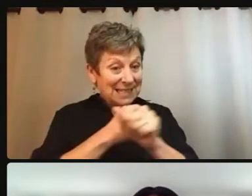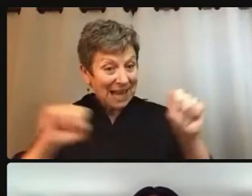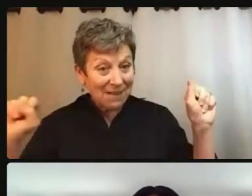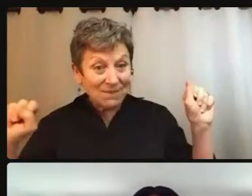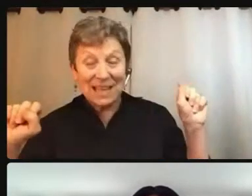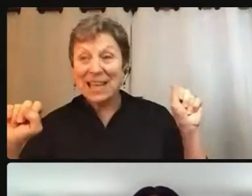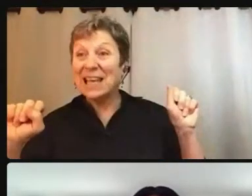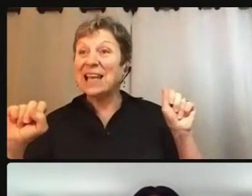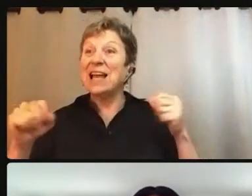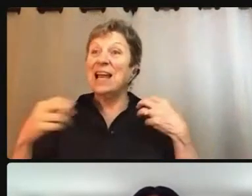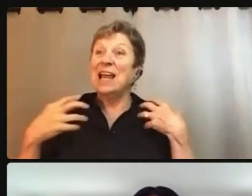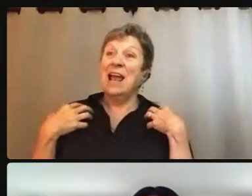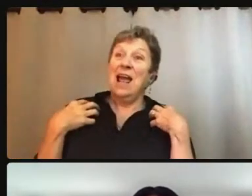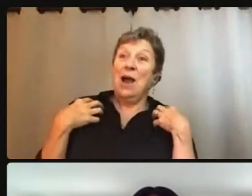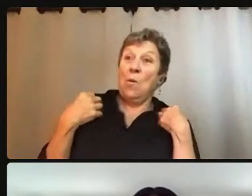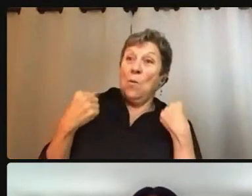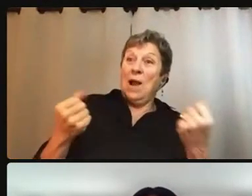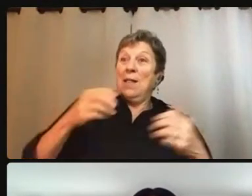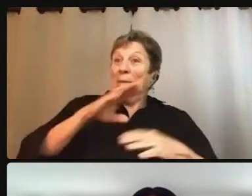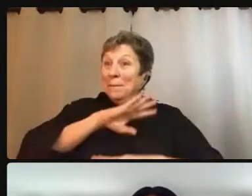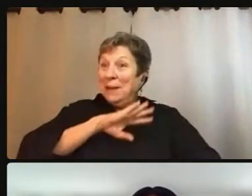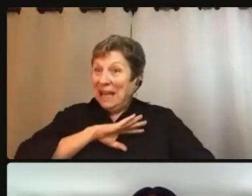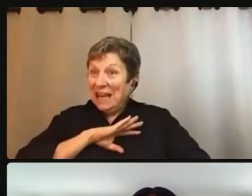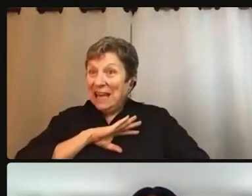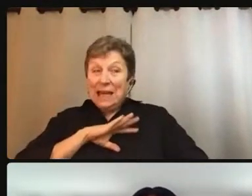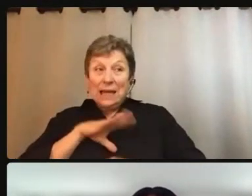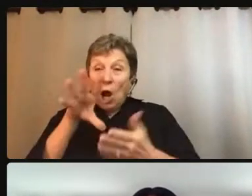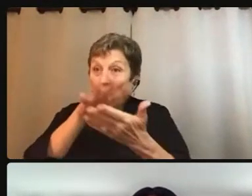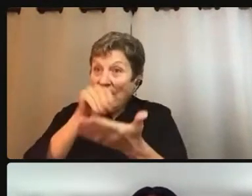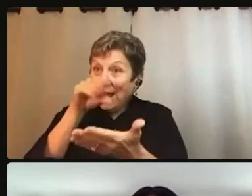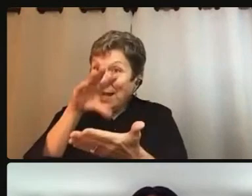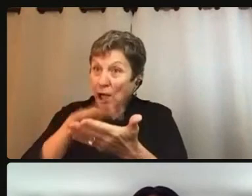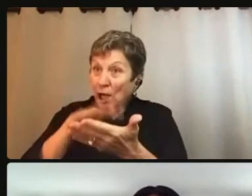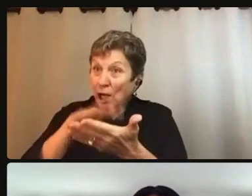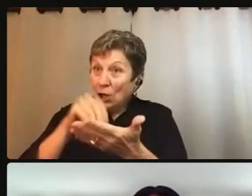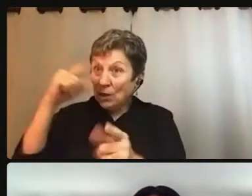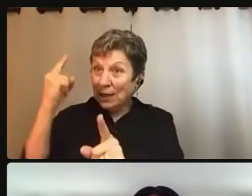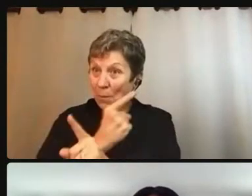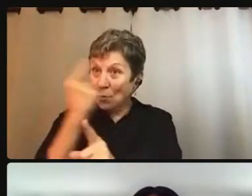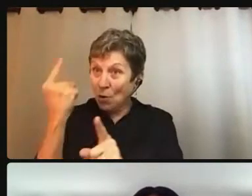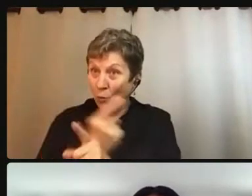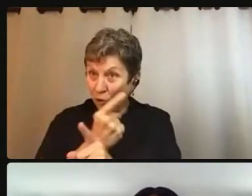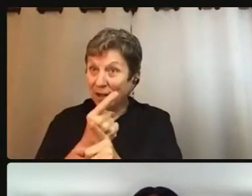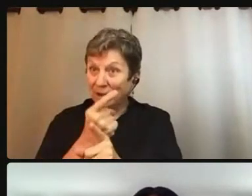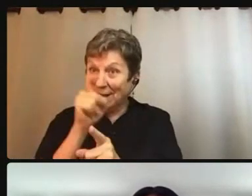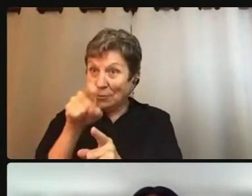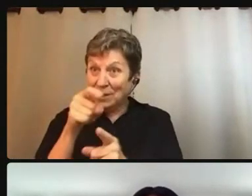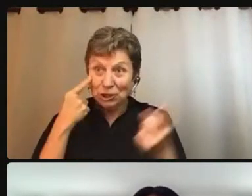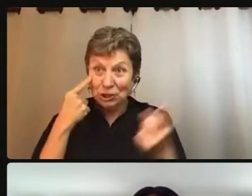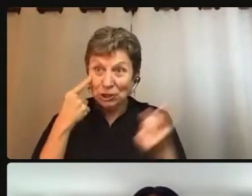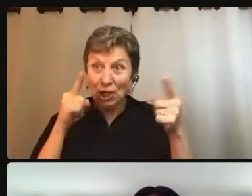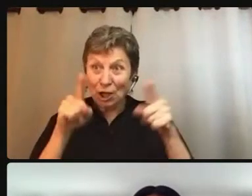AND AGAIN WE'RE WE'RE LOOKING AT SAFETY WELL-BEING ARE ALL